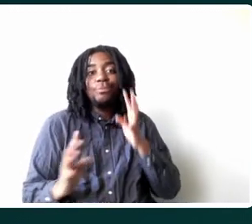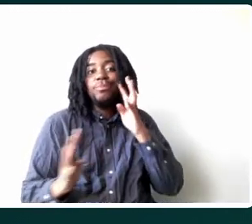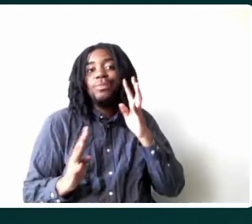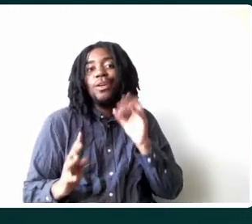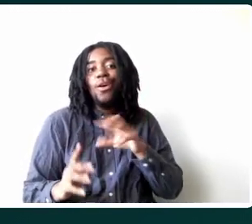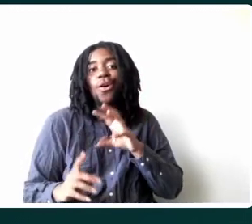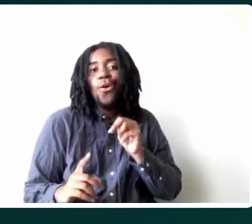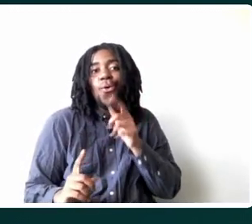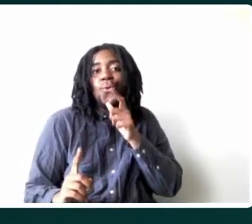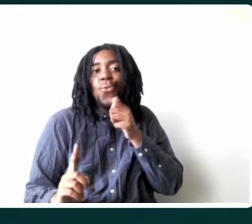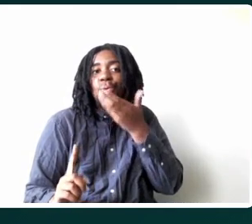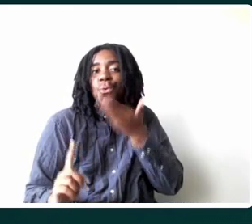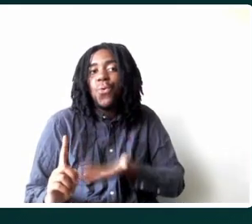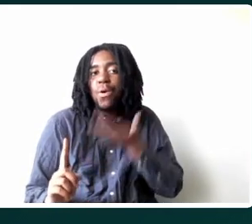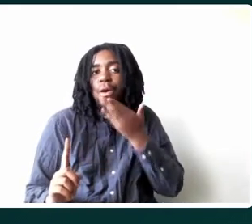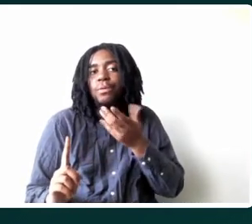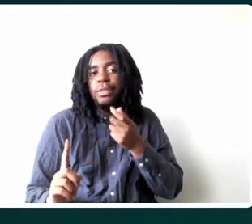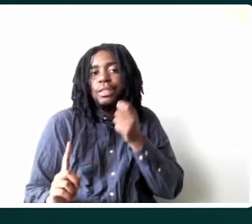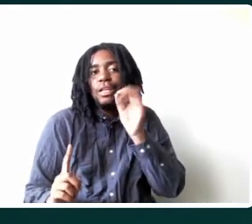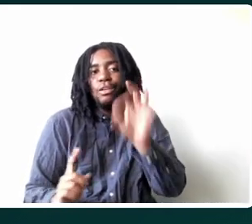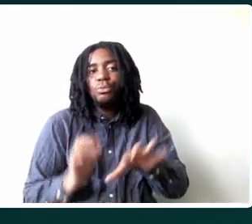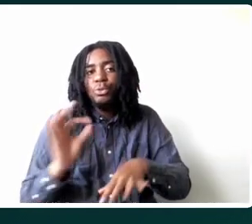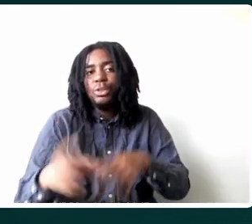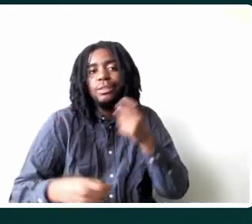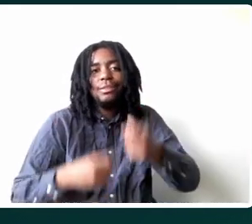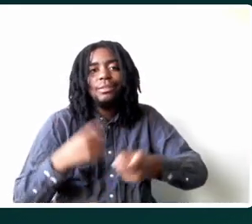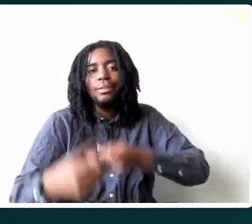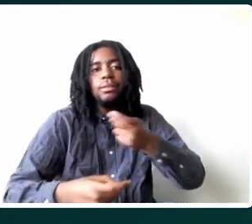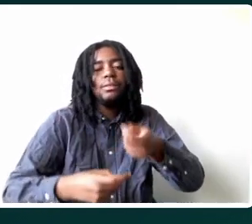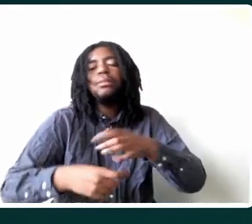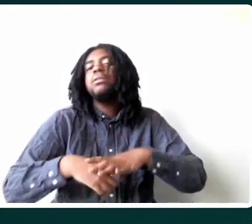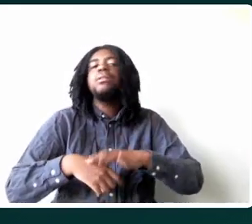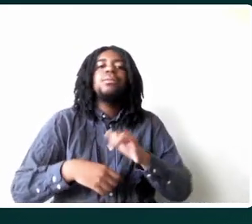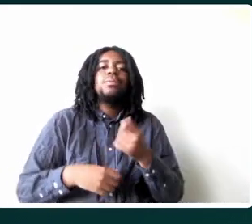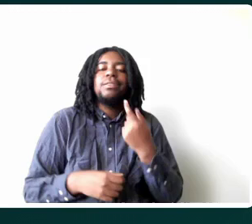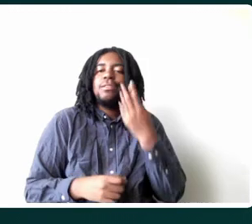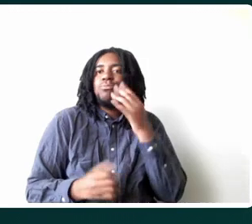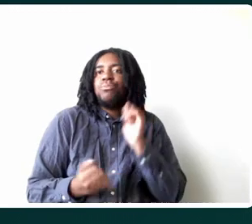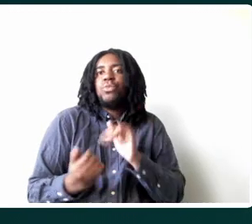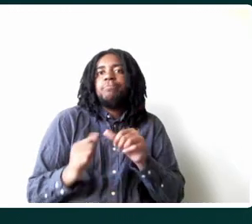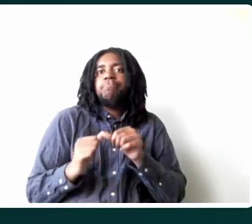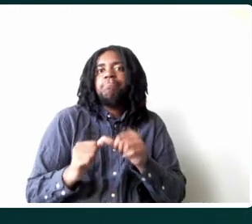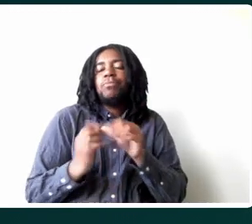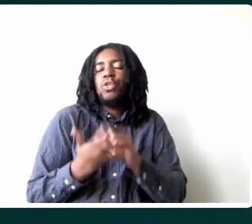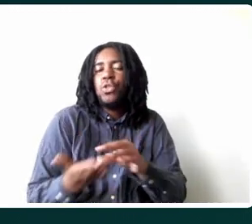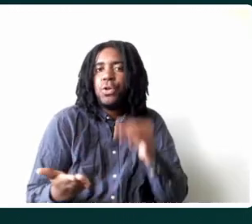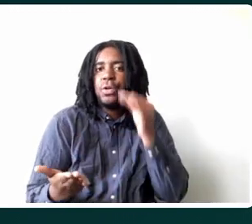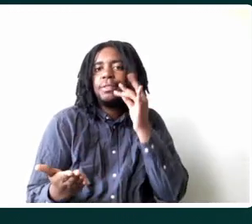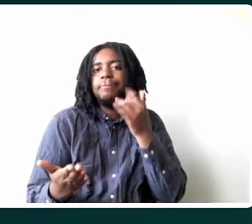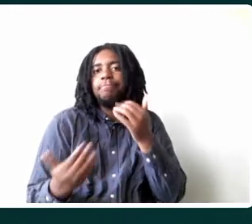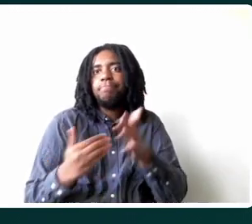We see this as a way to continue our learning that goes far beyond a lot of the kind of training that